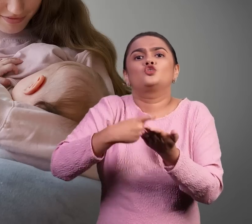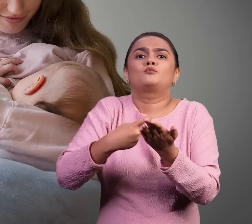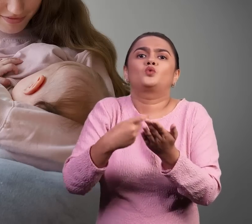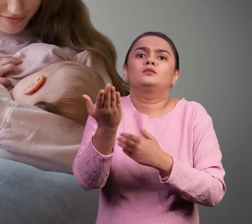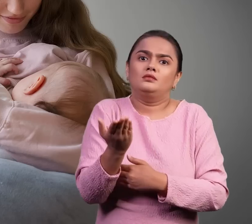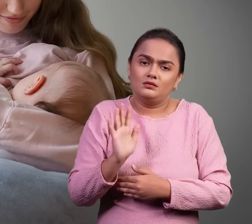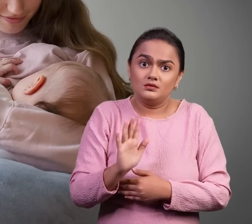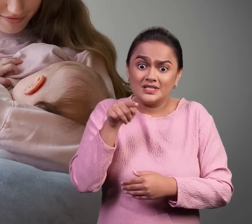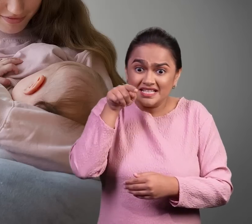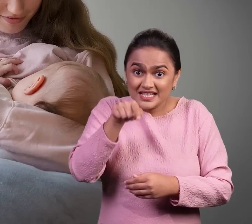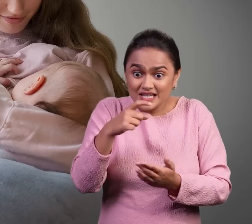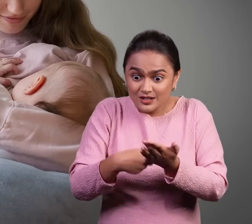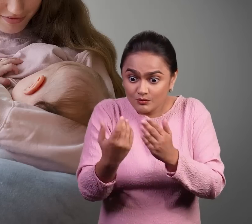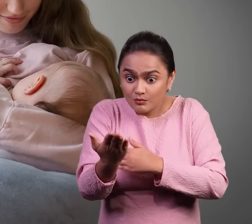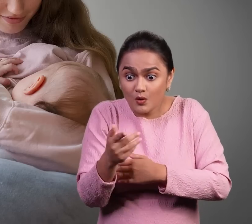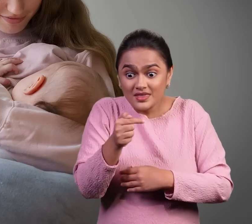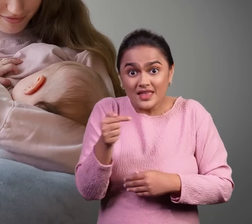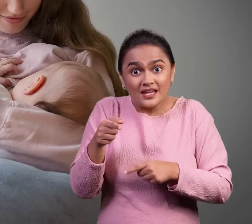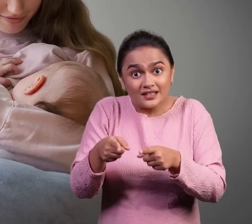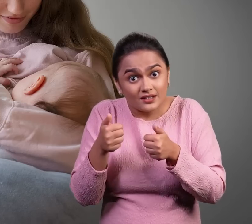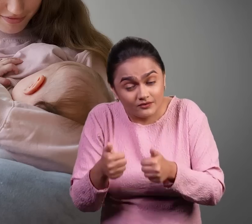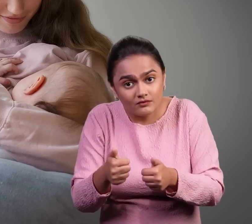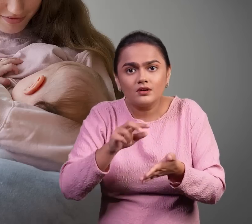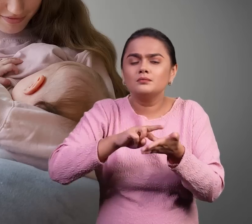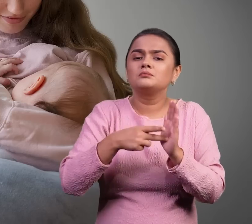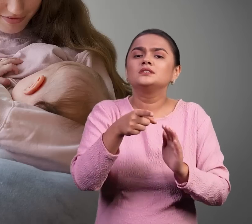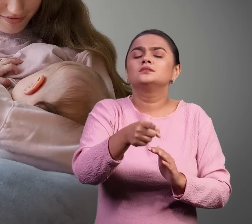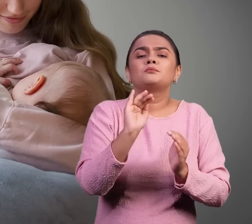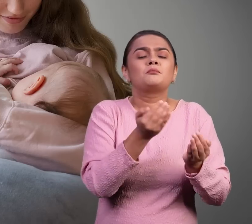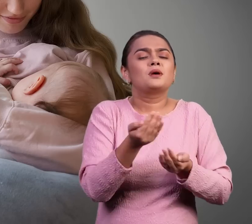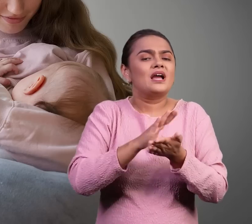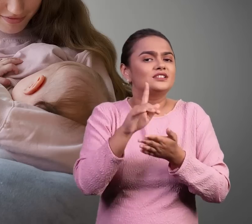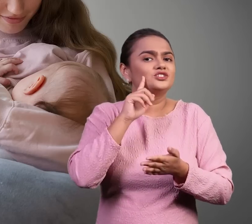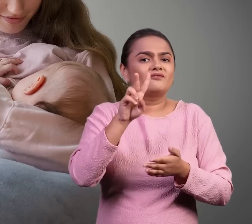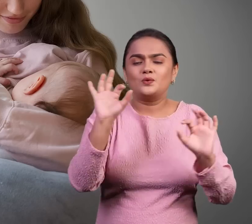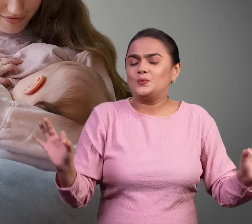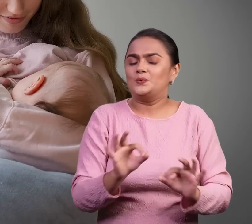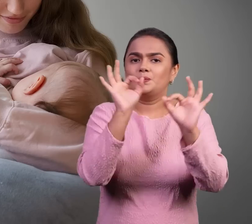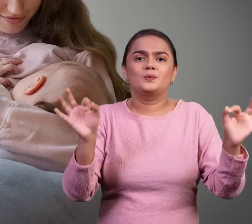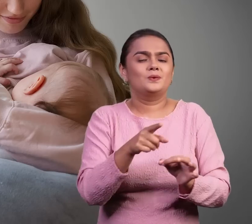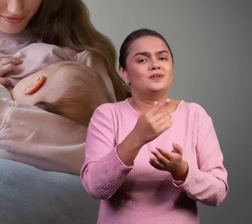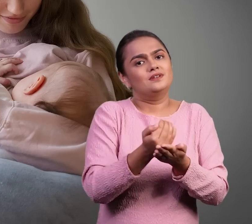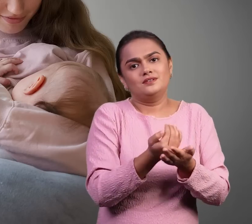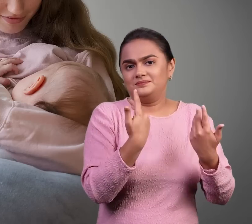The child's report is declared negative based on this, confirming safe from HIV.